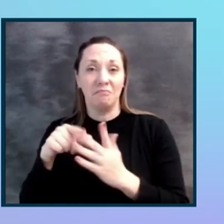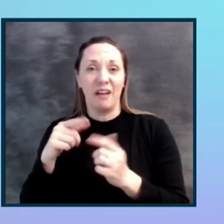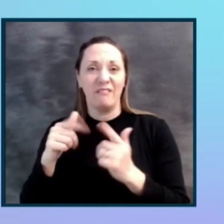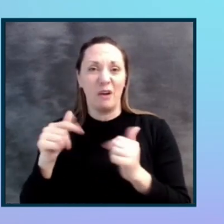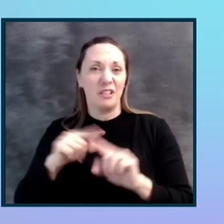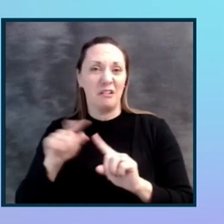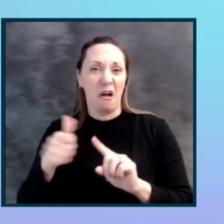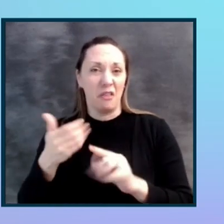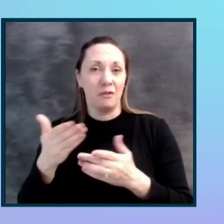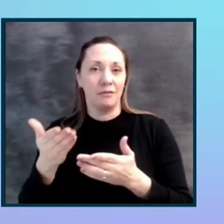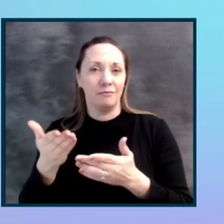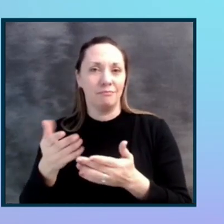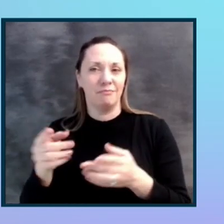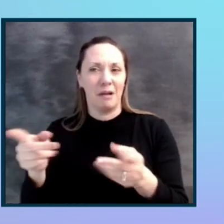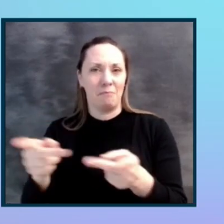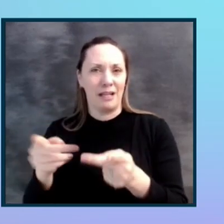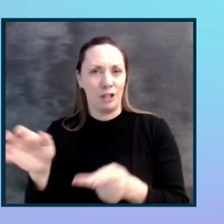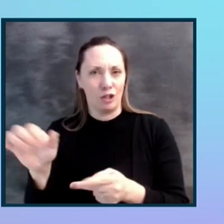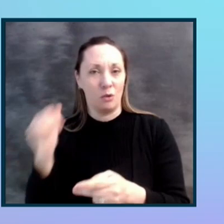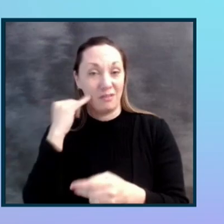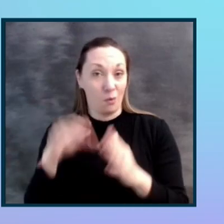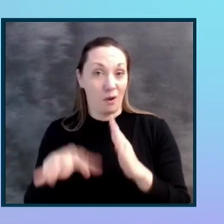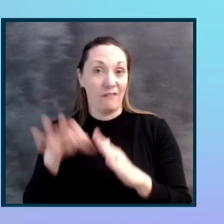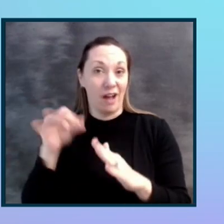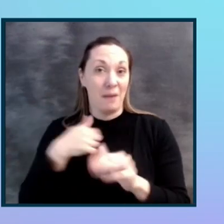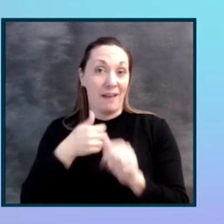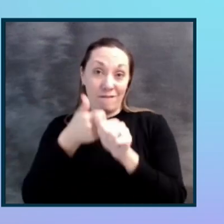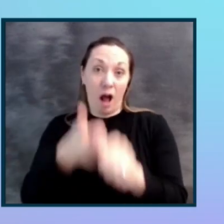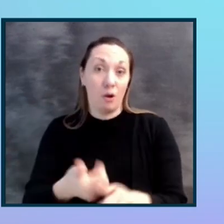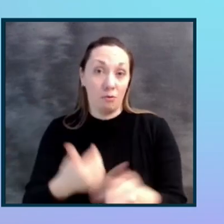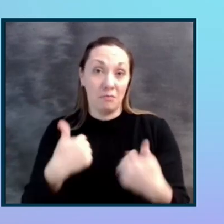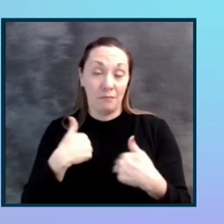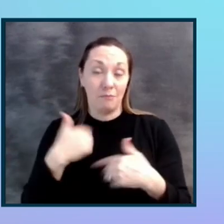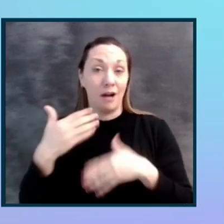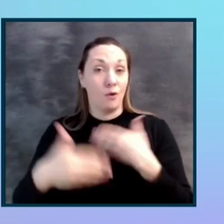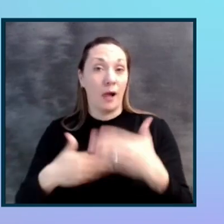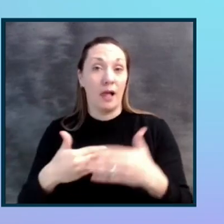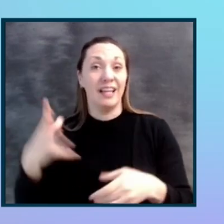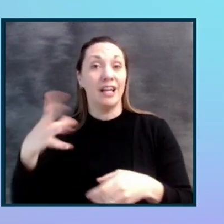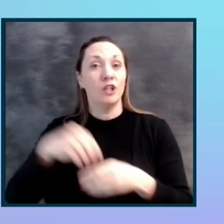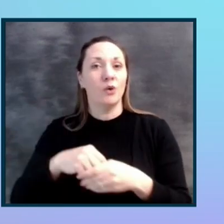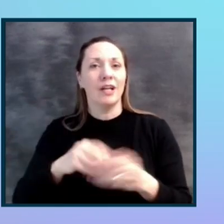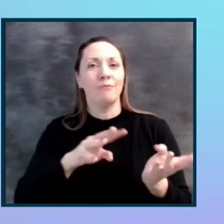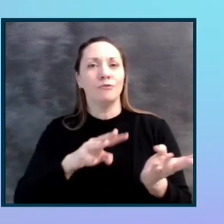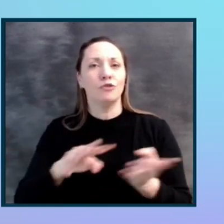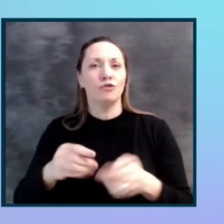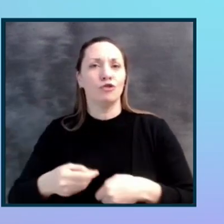So if you wanna find me on any of those and follow my progress including the fact that I'm streaming Horizon Forbidden West tonight.